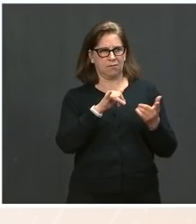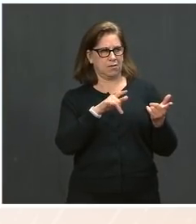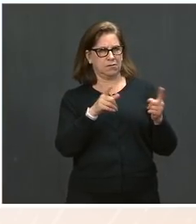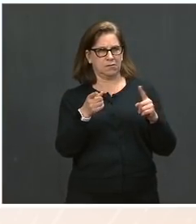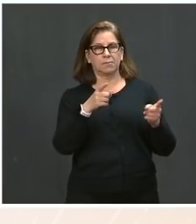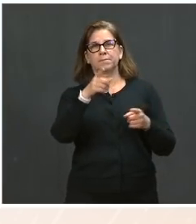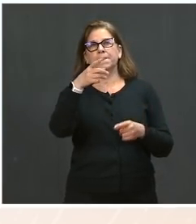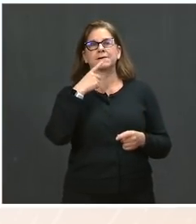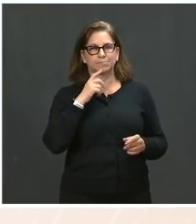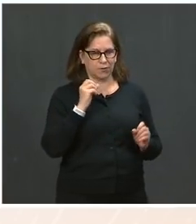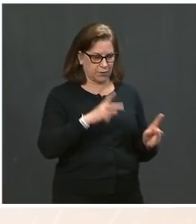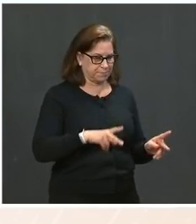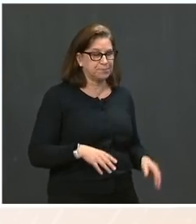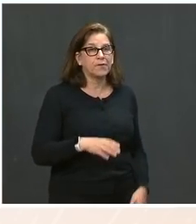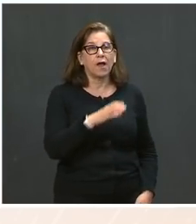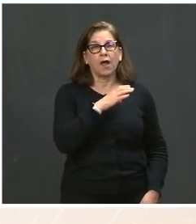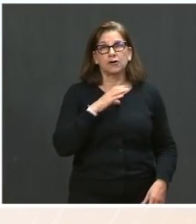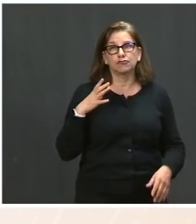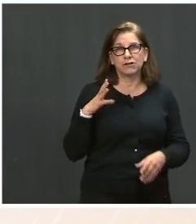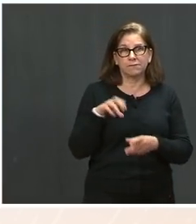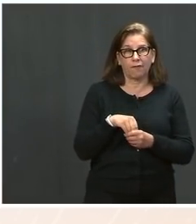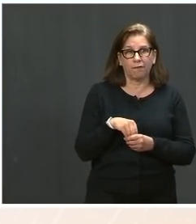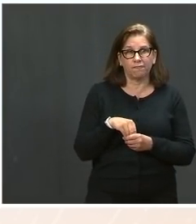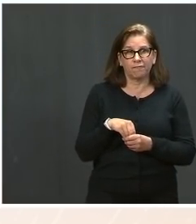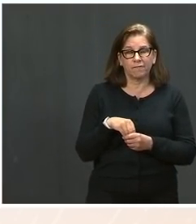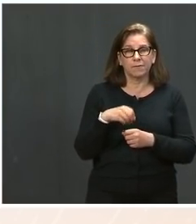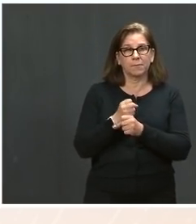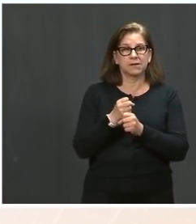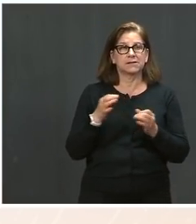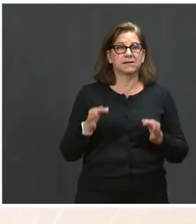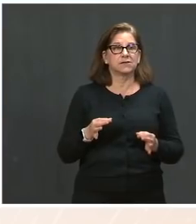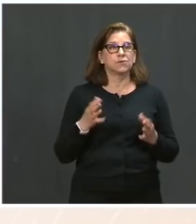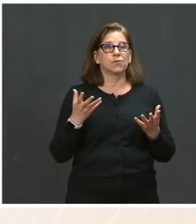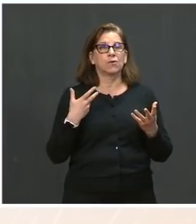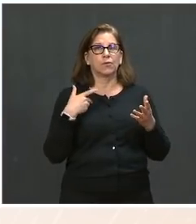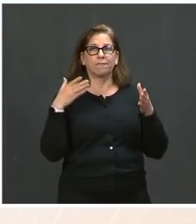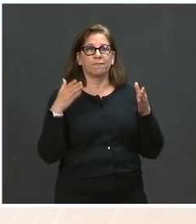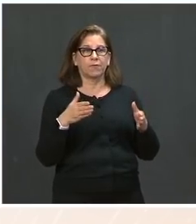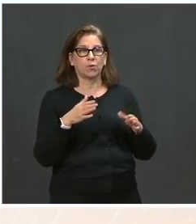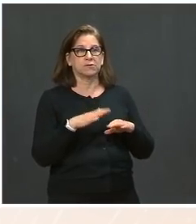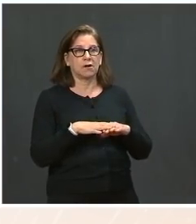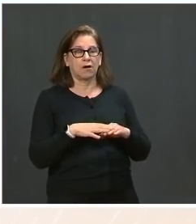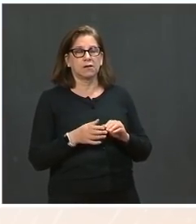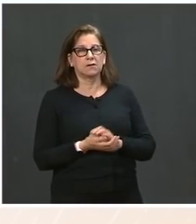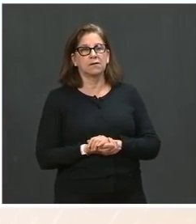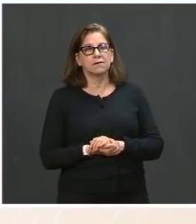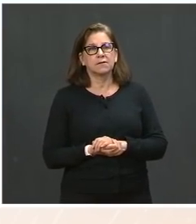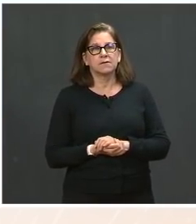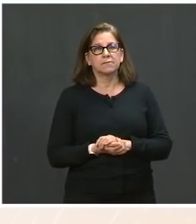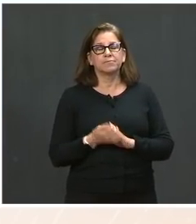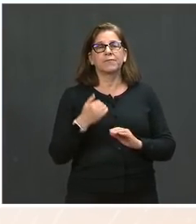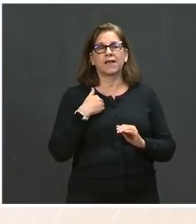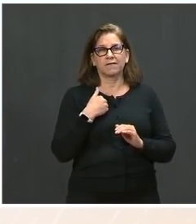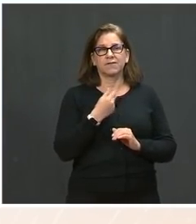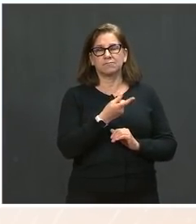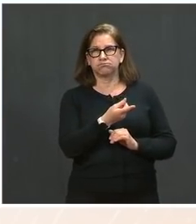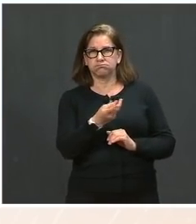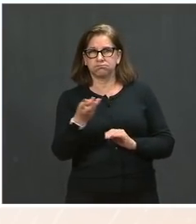And at any given time, there are multiple pieces of legislation moving their way through committees, moving their way through the House, moving their way to the Senate.